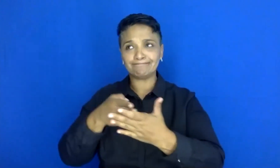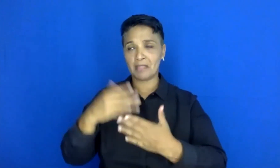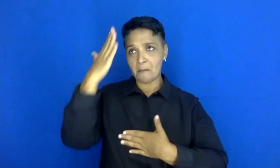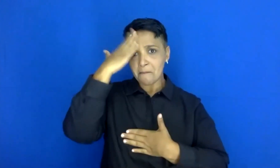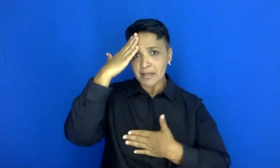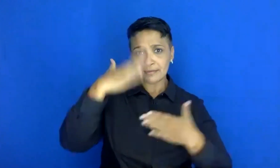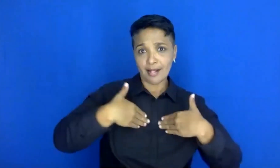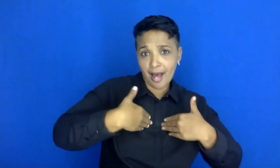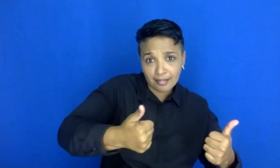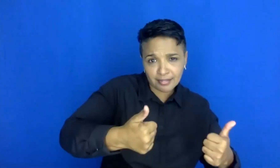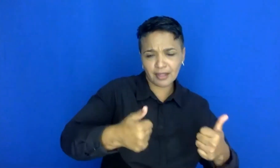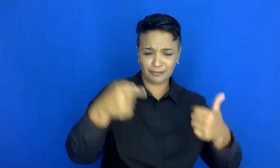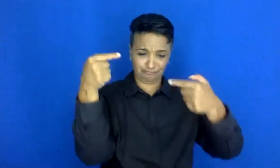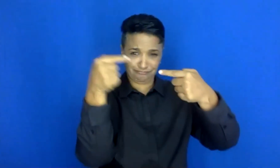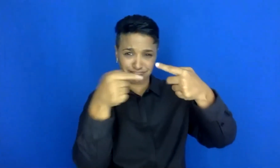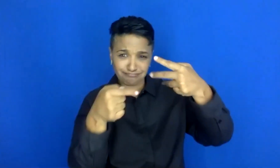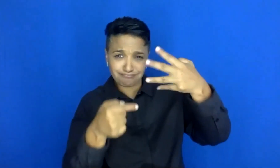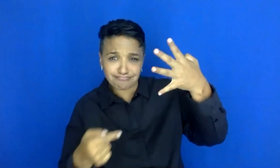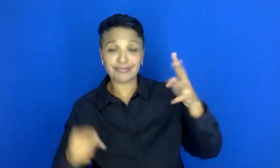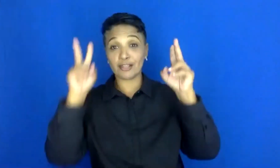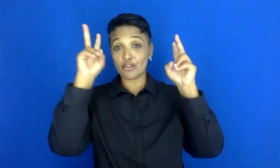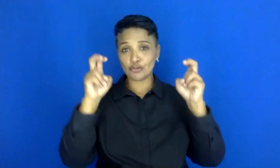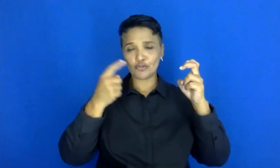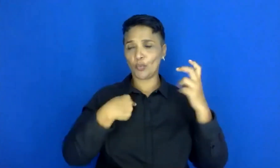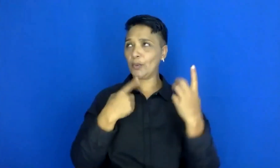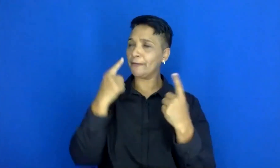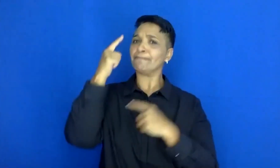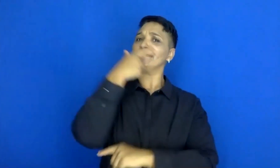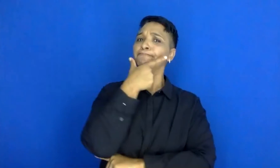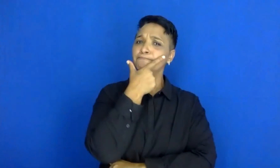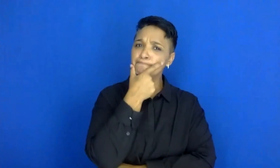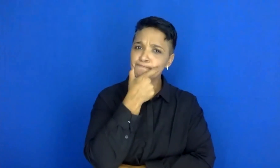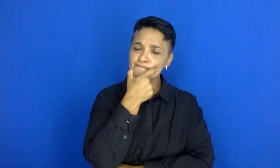uh that were brought up that we really need to think and work collectively on uh to ensure that